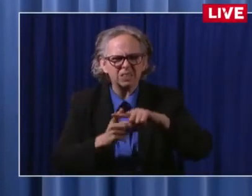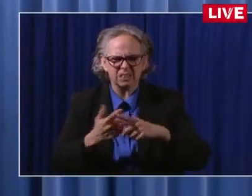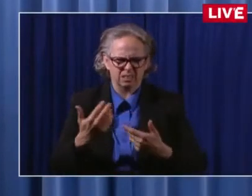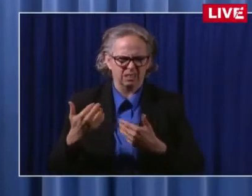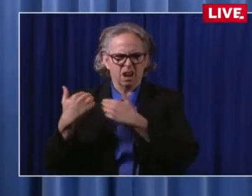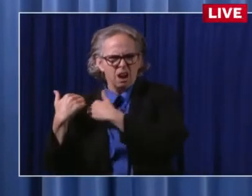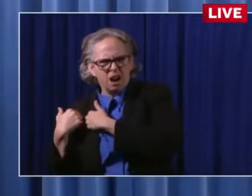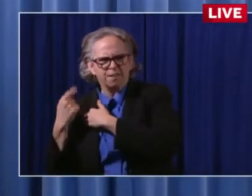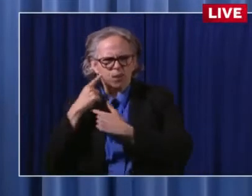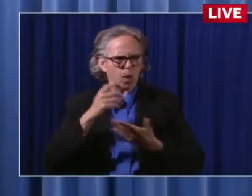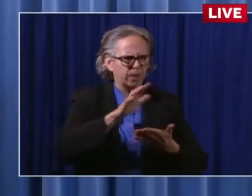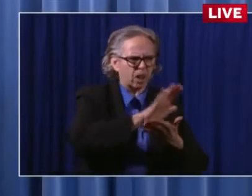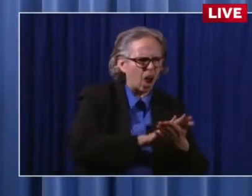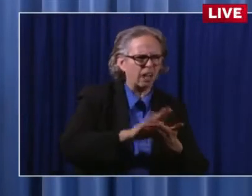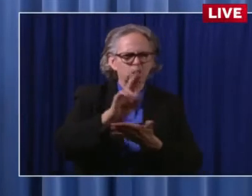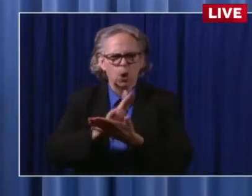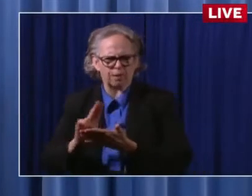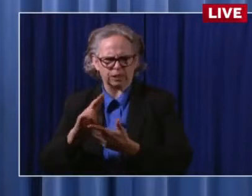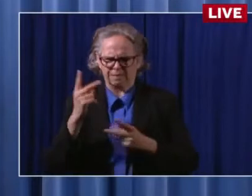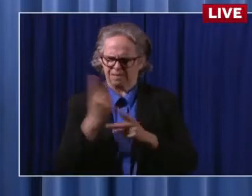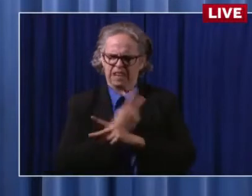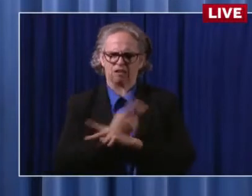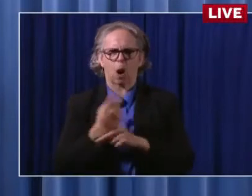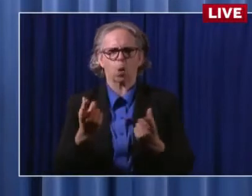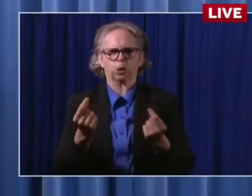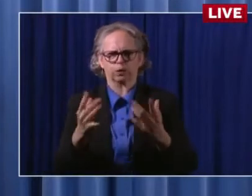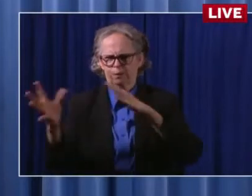PAST. AND THAT IS A SIGNIFICANT BURDEN.